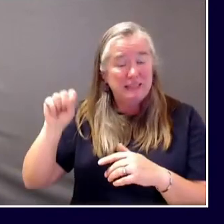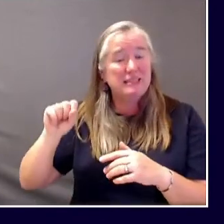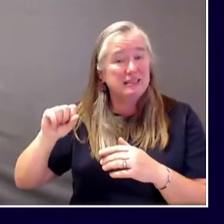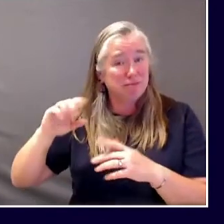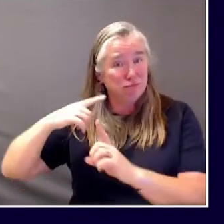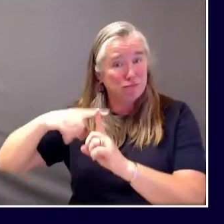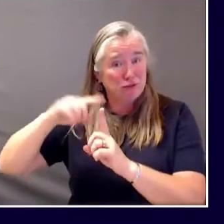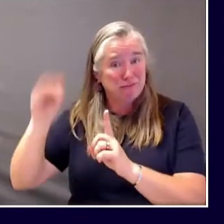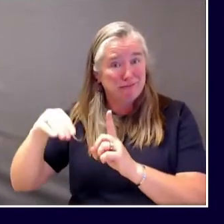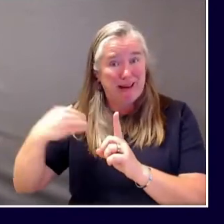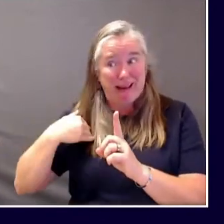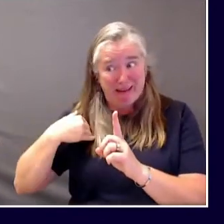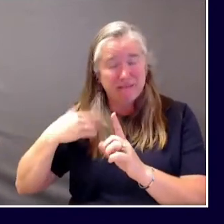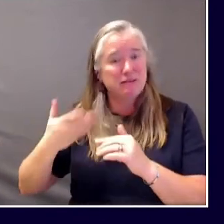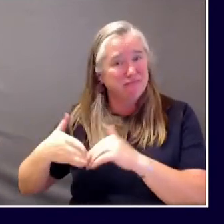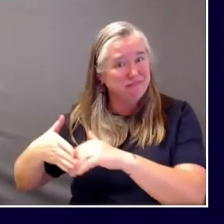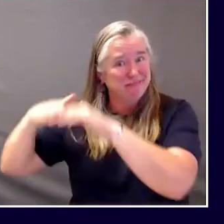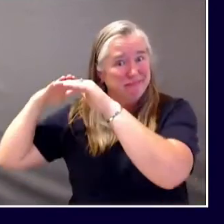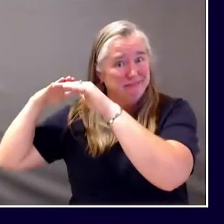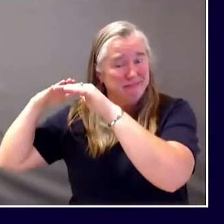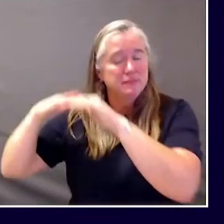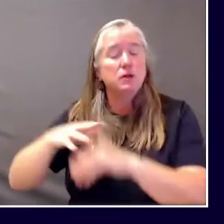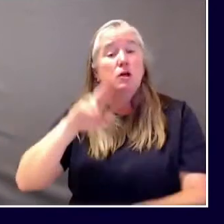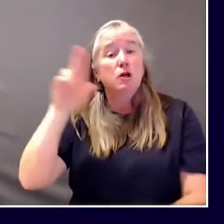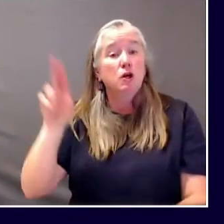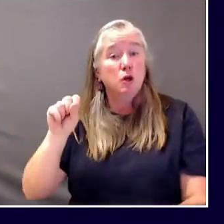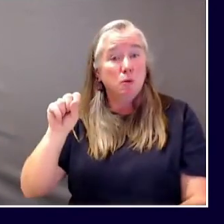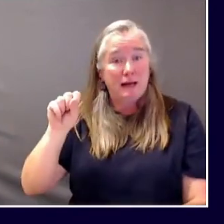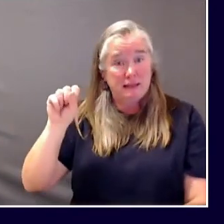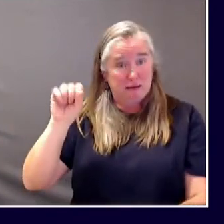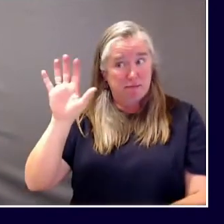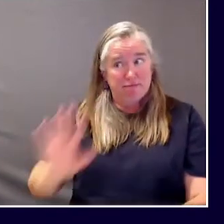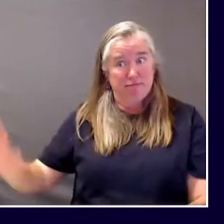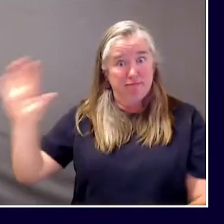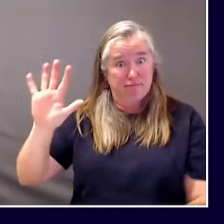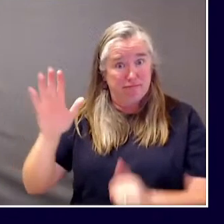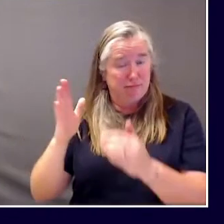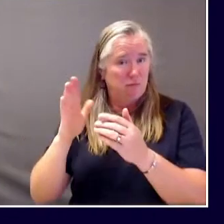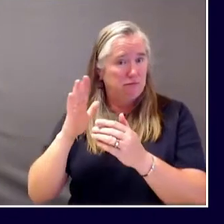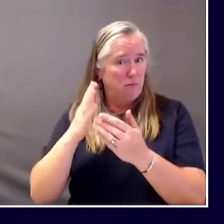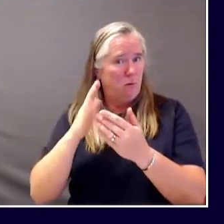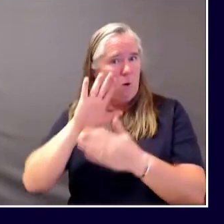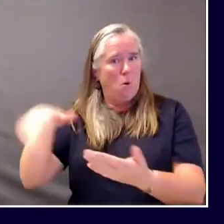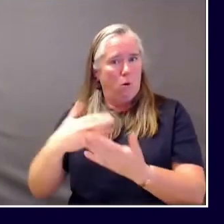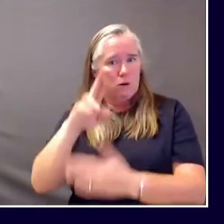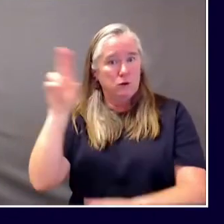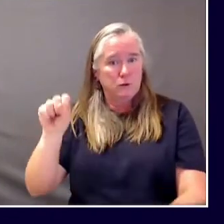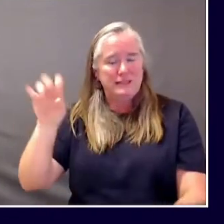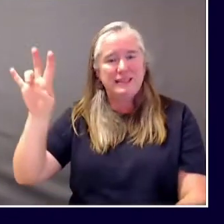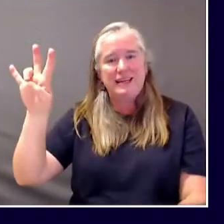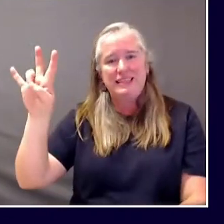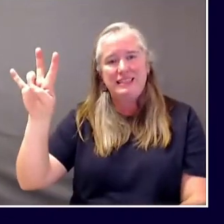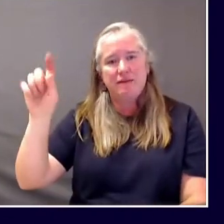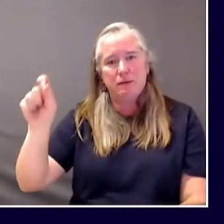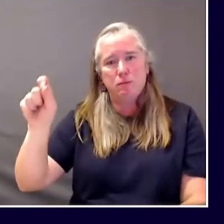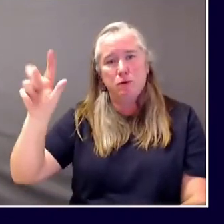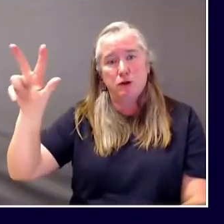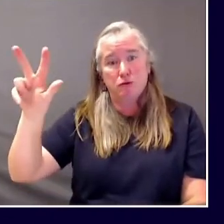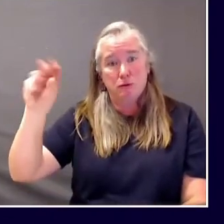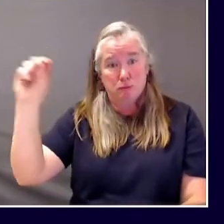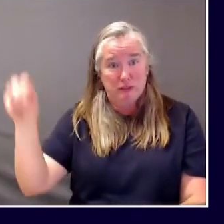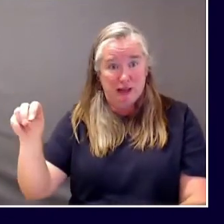wide basis do US wide positivity